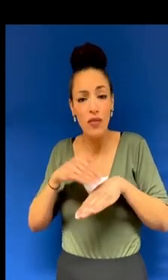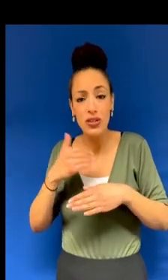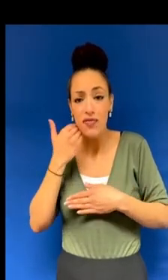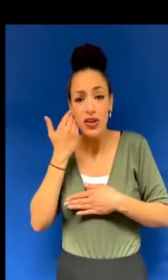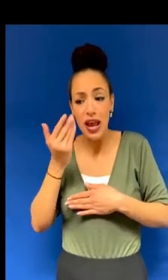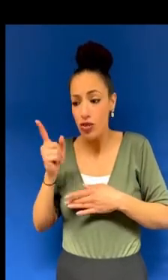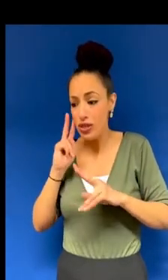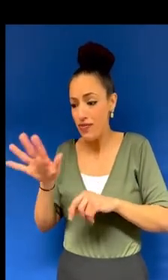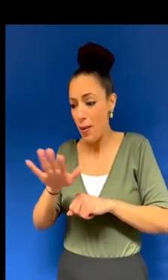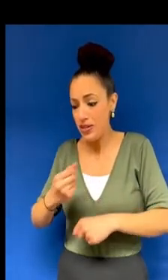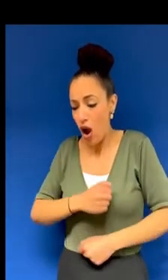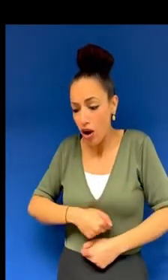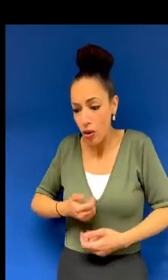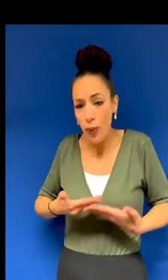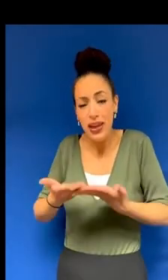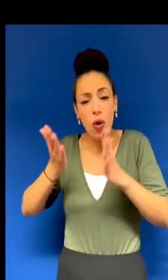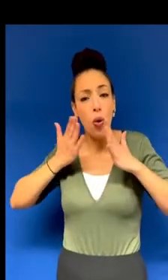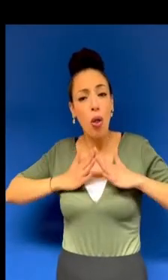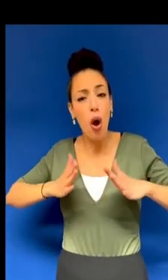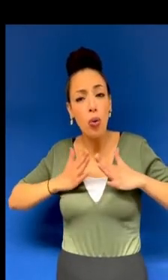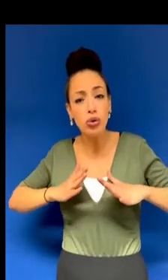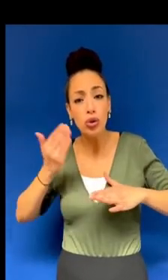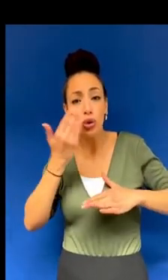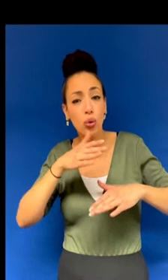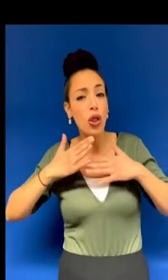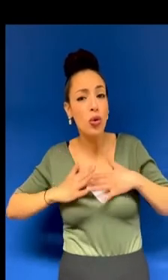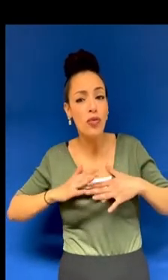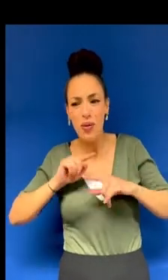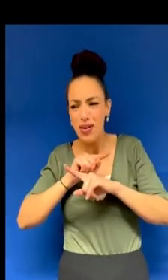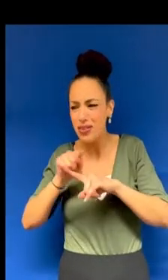The no recourse to public funds is something that impacts us every day,